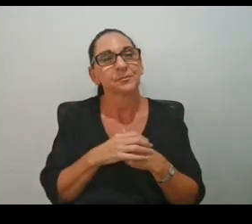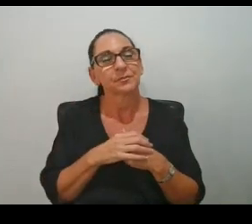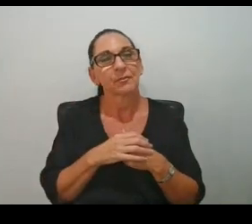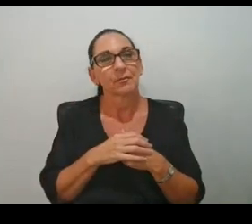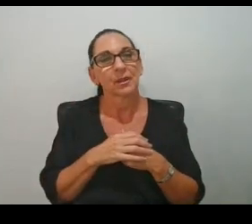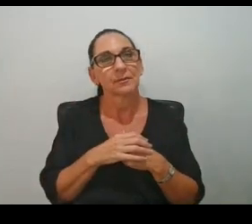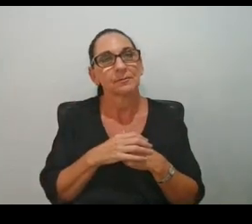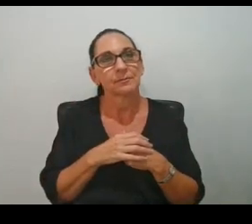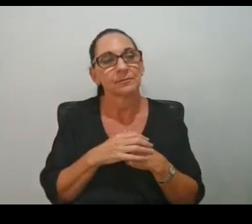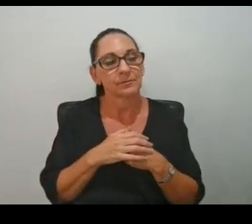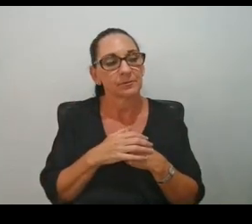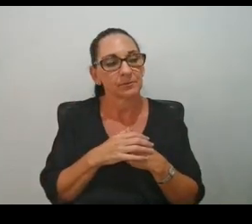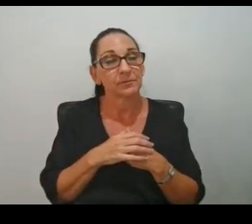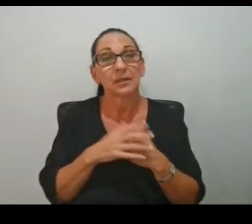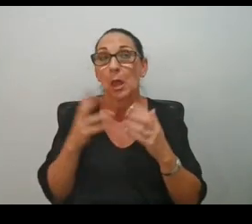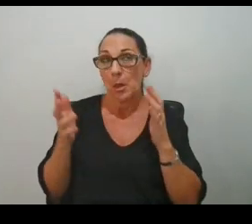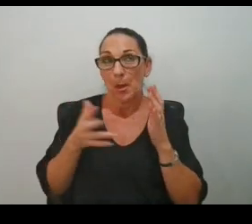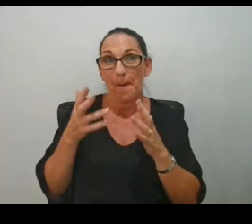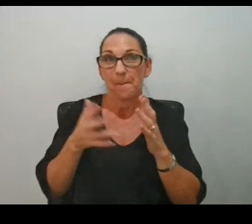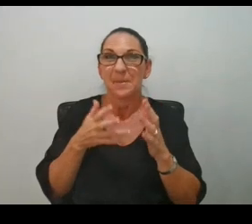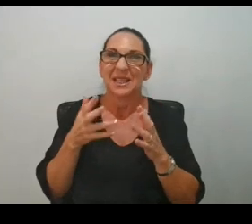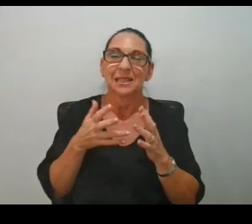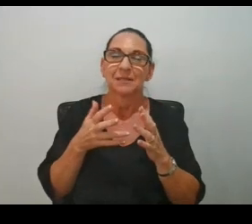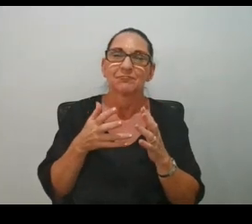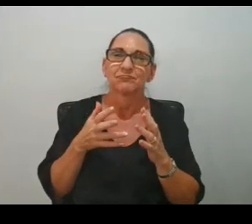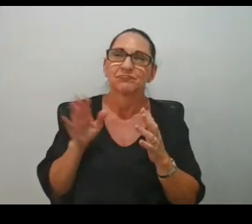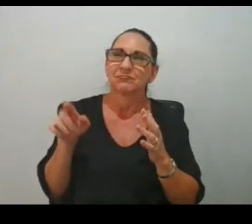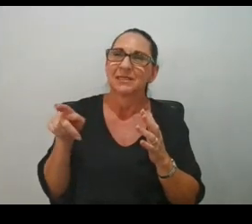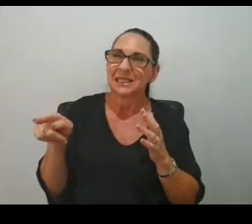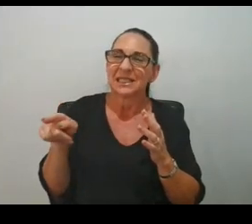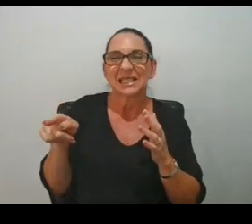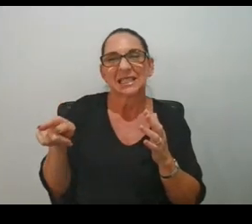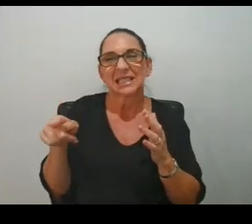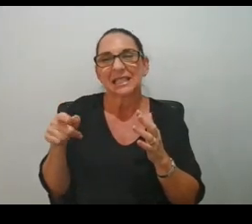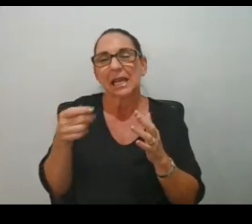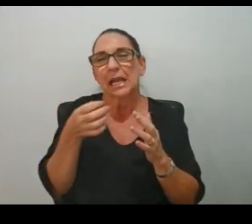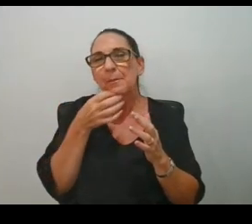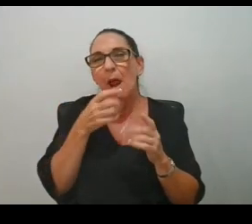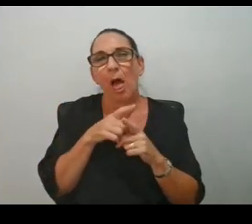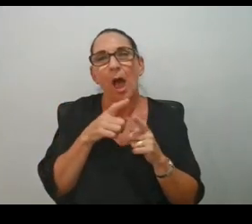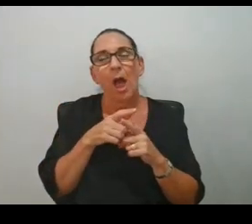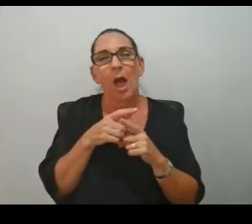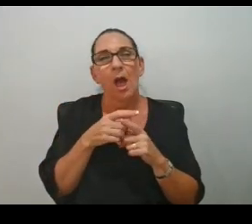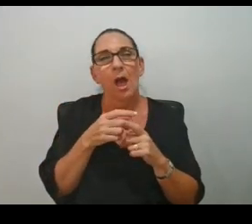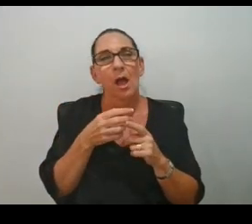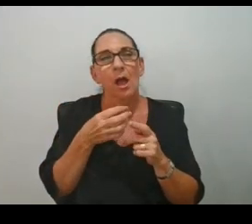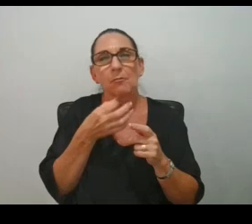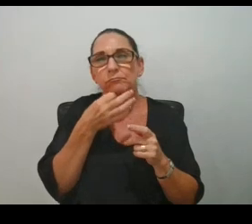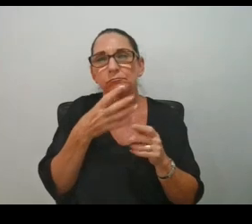slide done that's sort of like a simplified explanation of the merit test so they're the